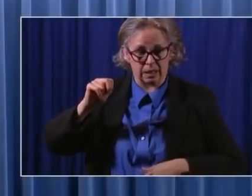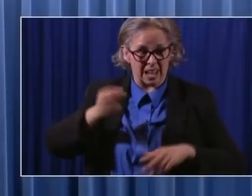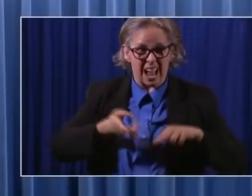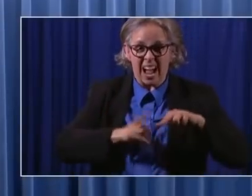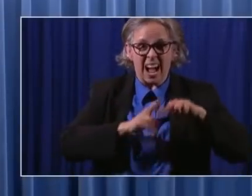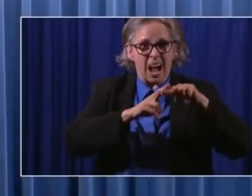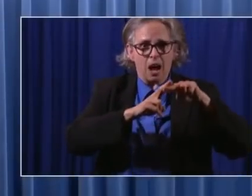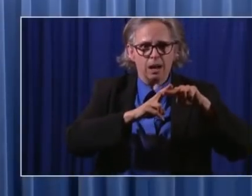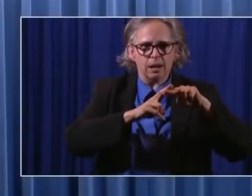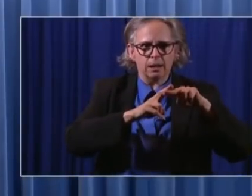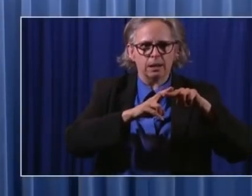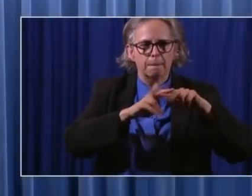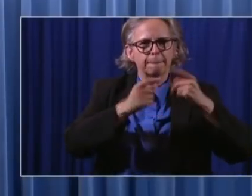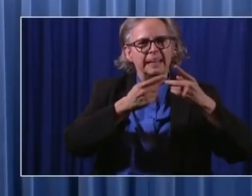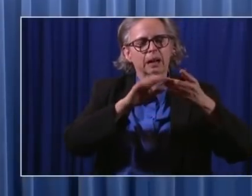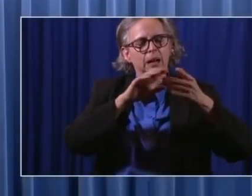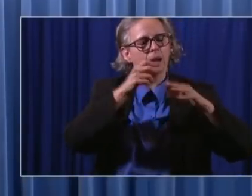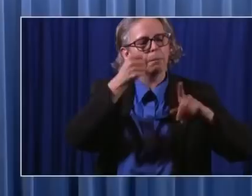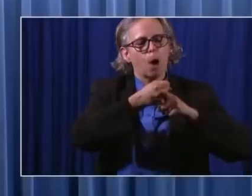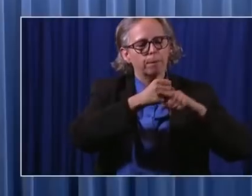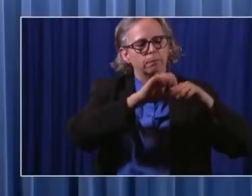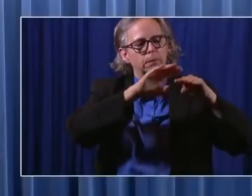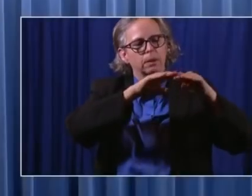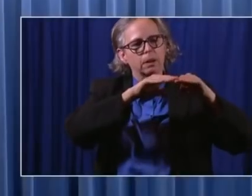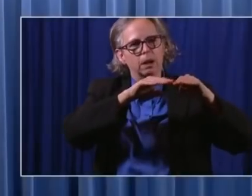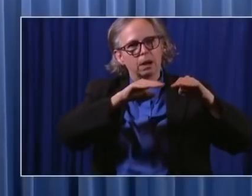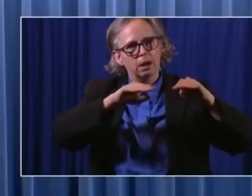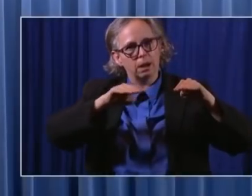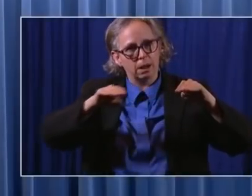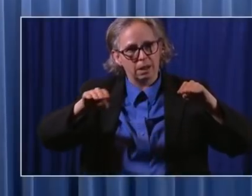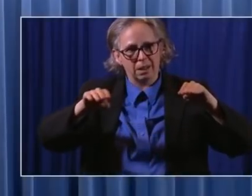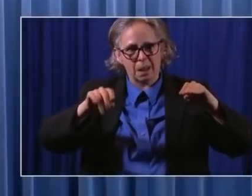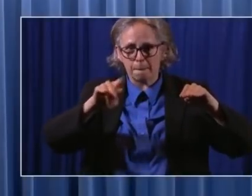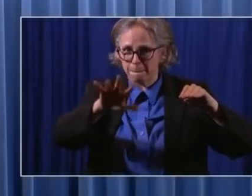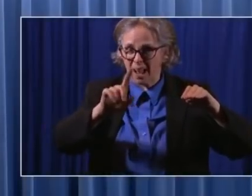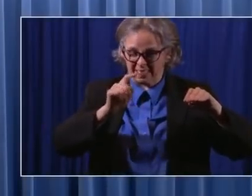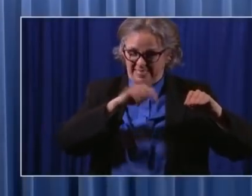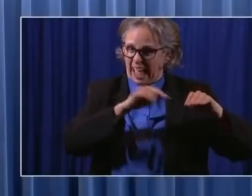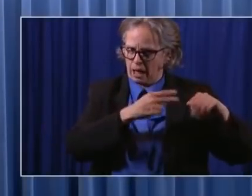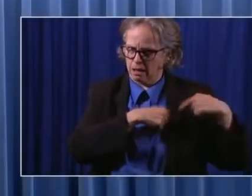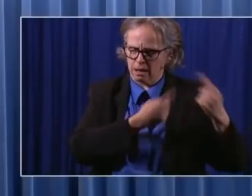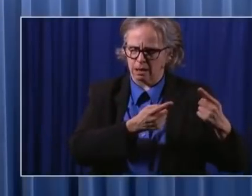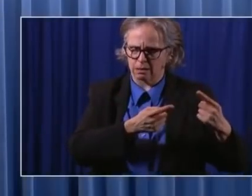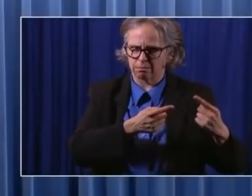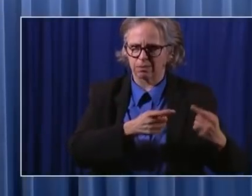YOU SEE WITH HAMILTON COUNTY FOR EXAMPLE, THEY ARE NOT IN FACT MOVING UP AND WE HAVE